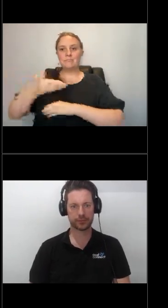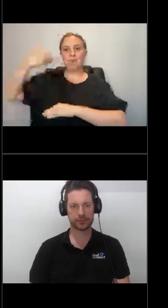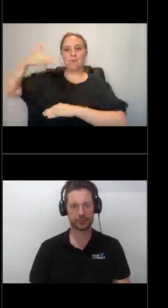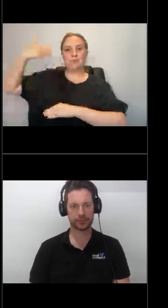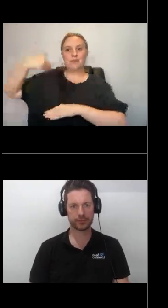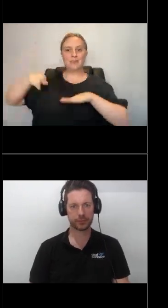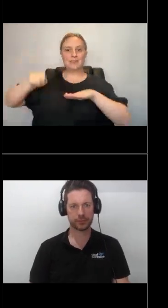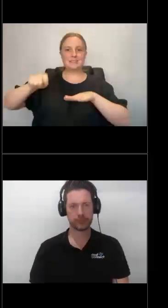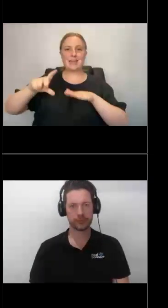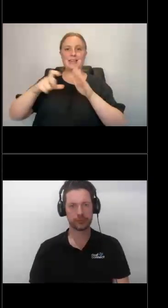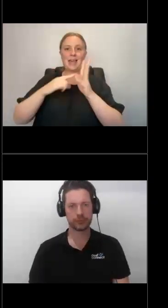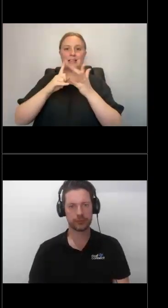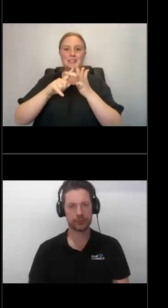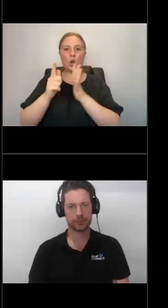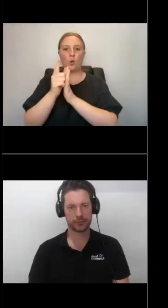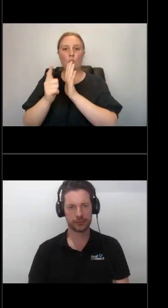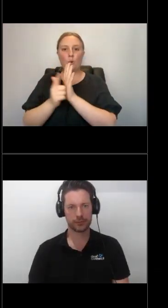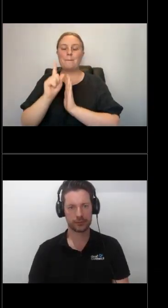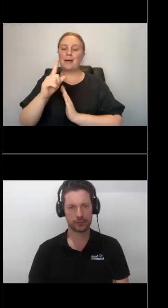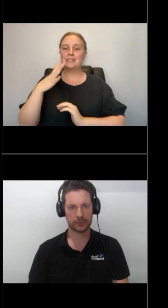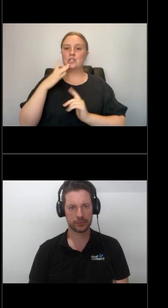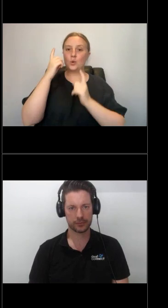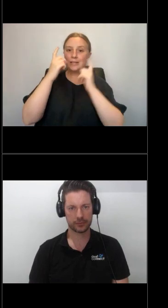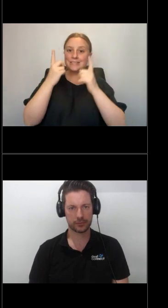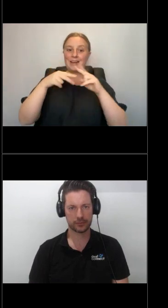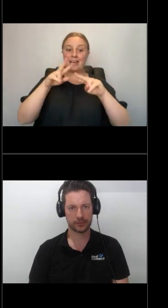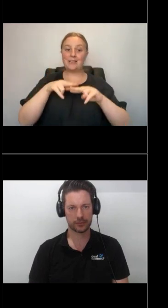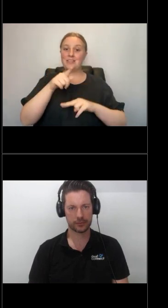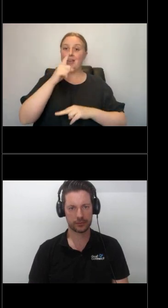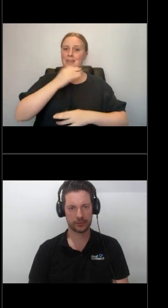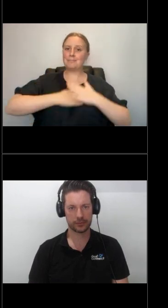So the ability to endure a trial without serious adverse consequences